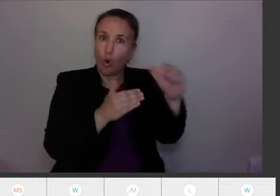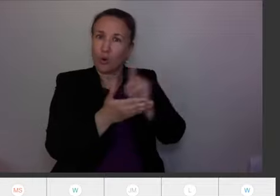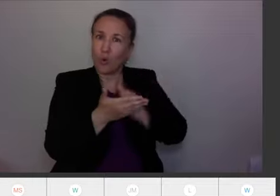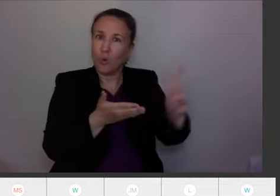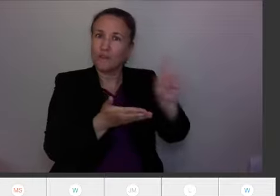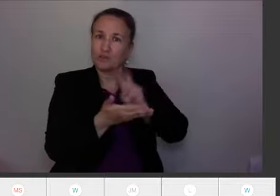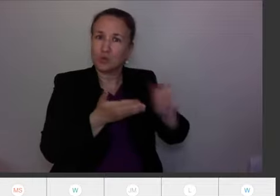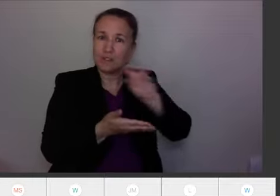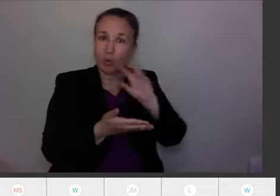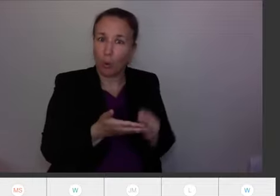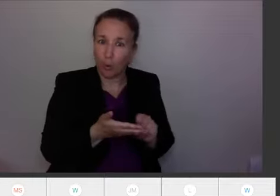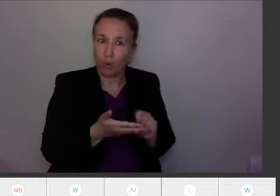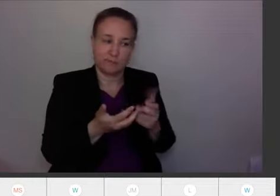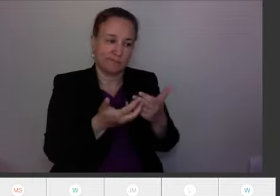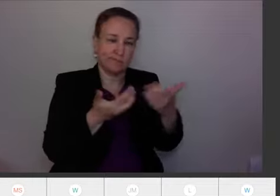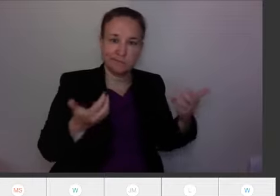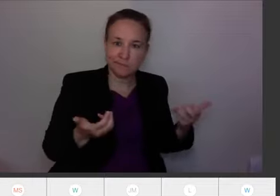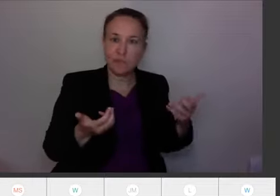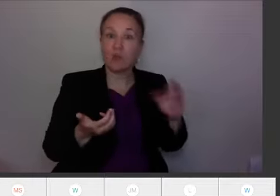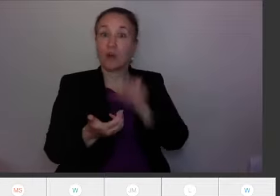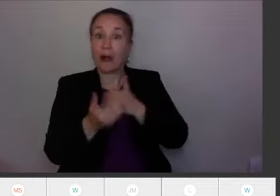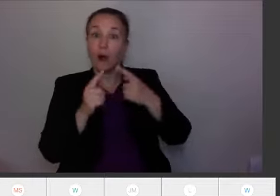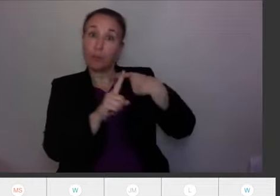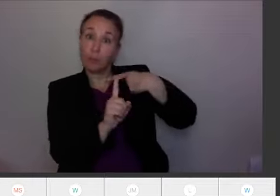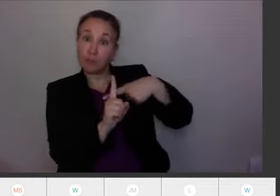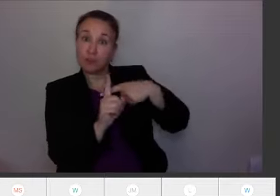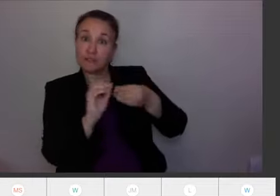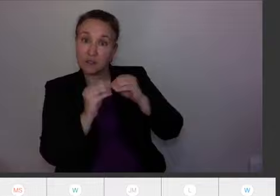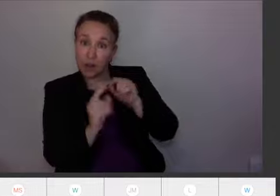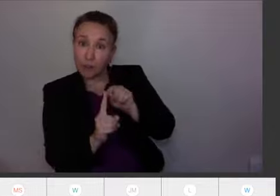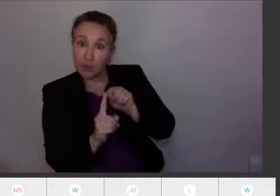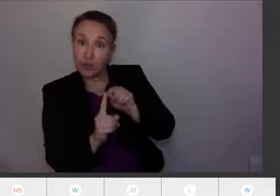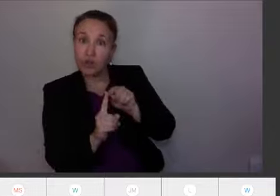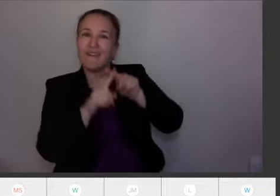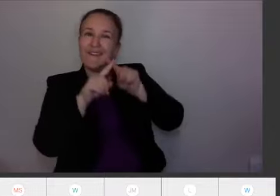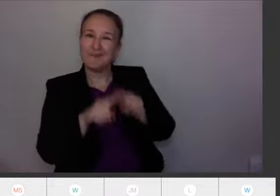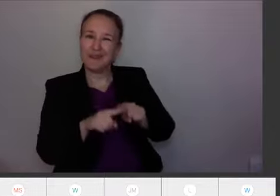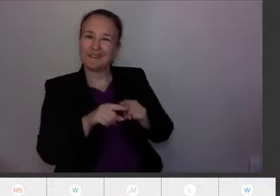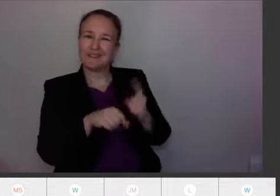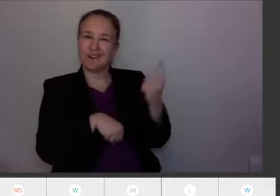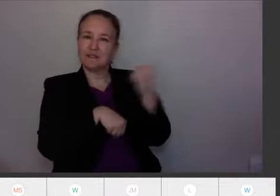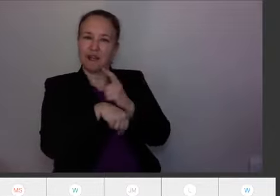our positivity number is by date that the test was conducted so you